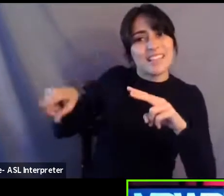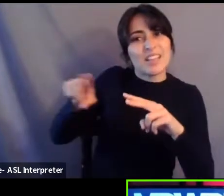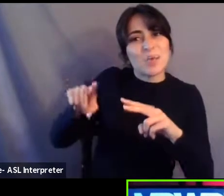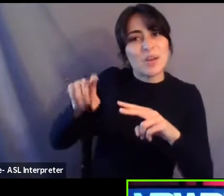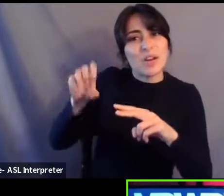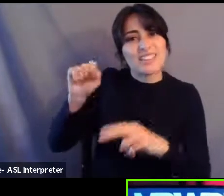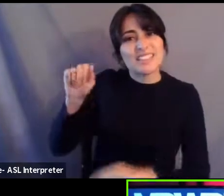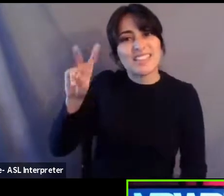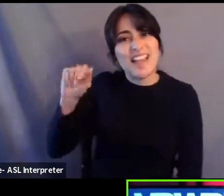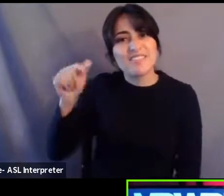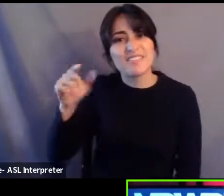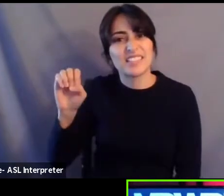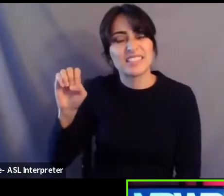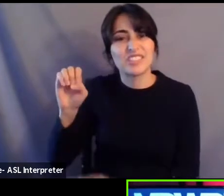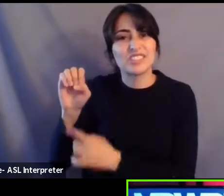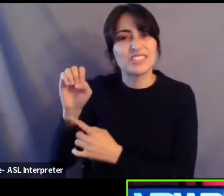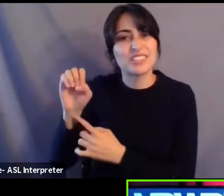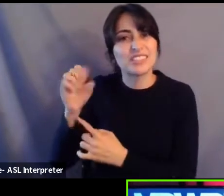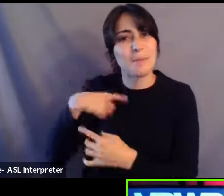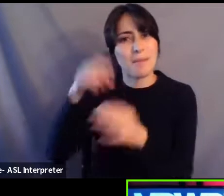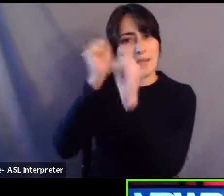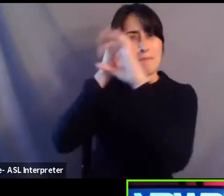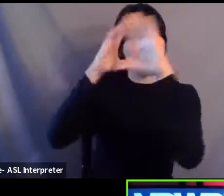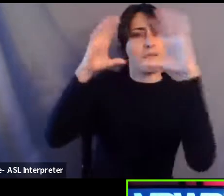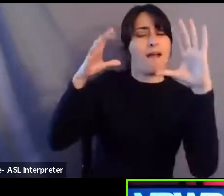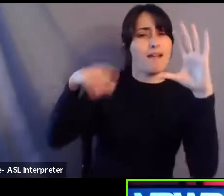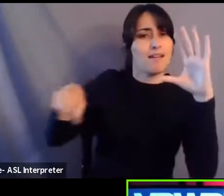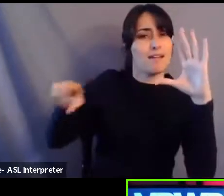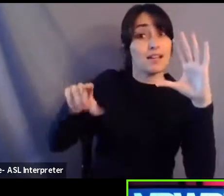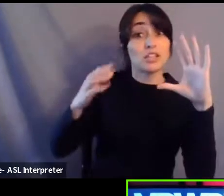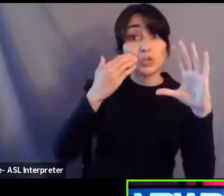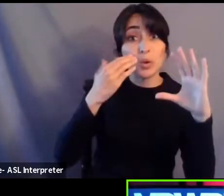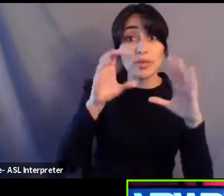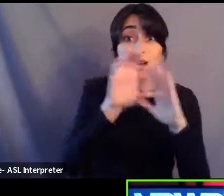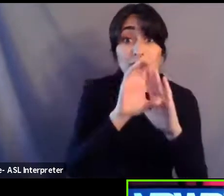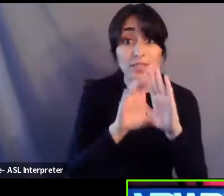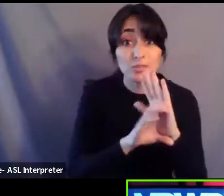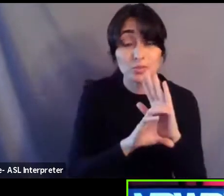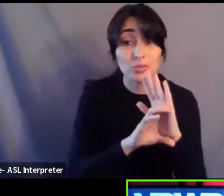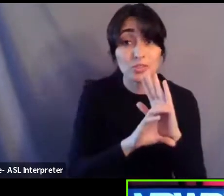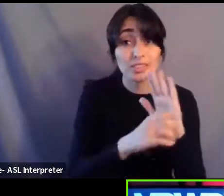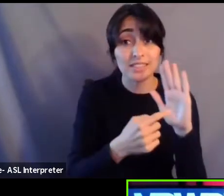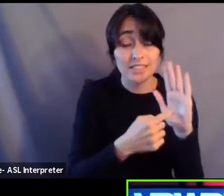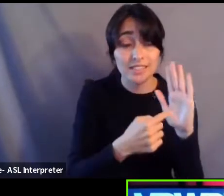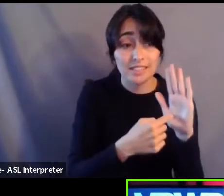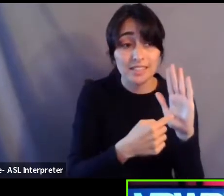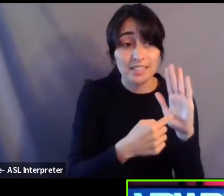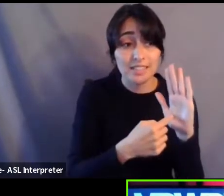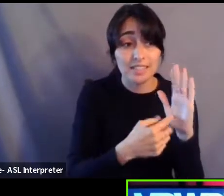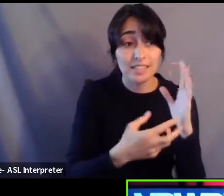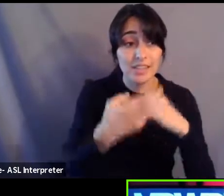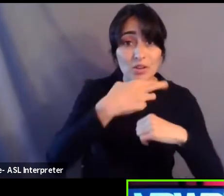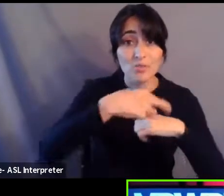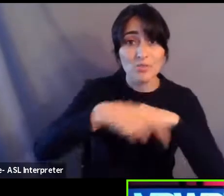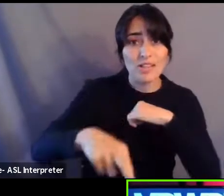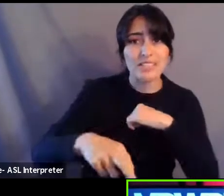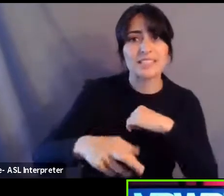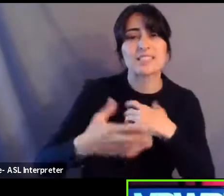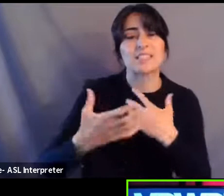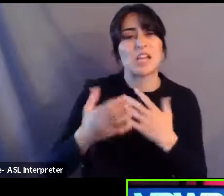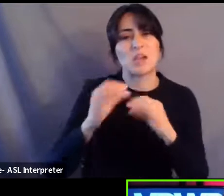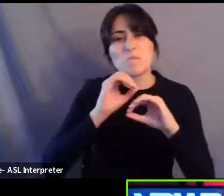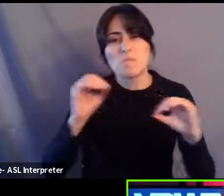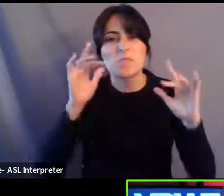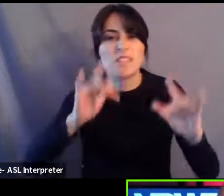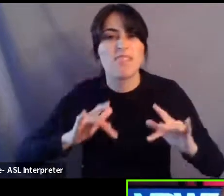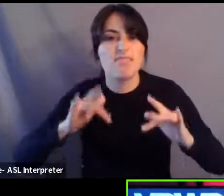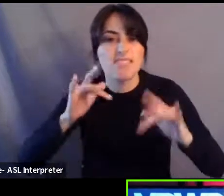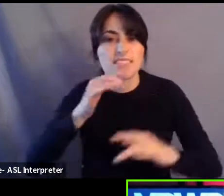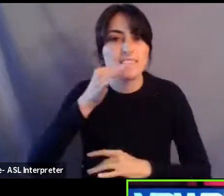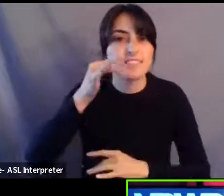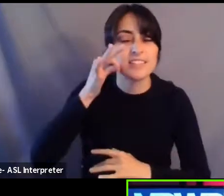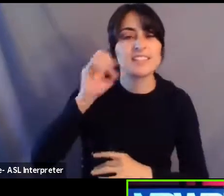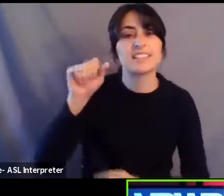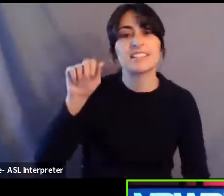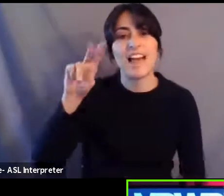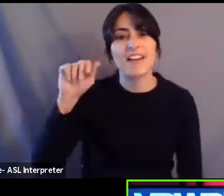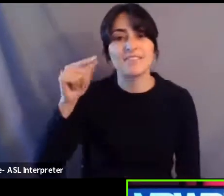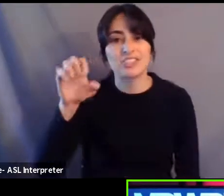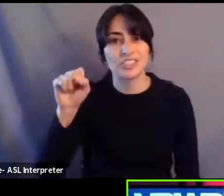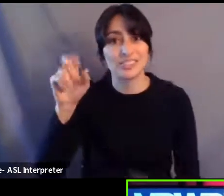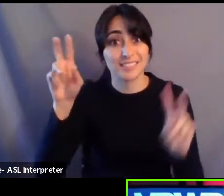in the constitution. The reference is merciless Indian savages. When you have that embedded in a